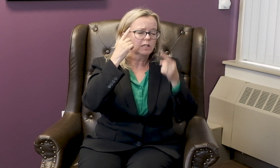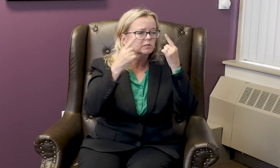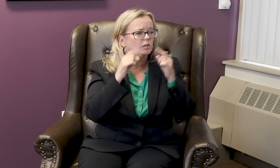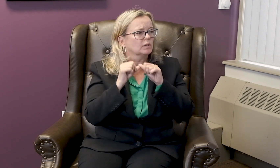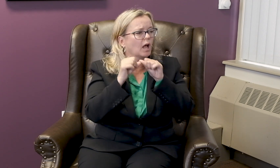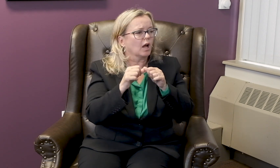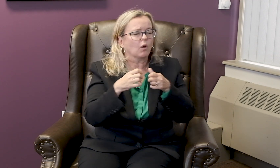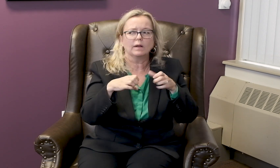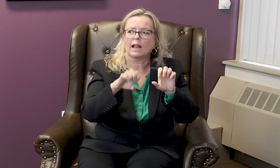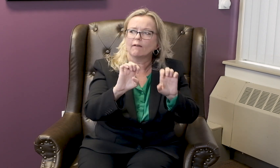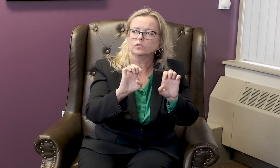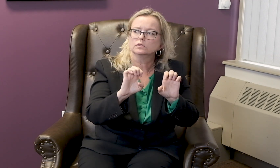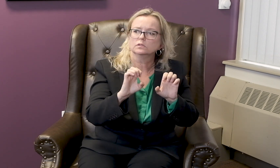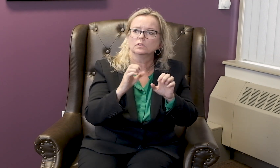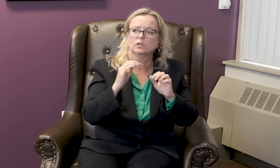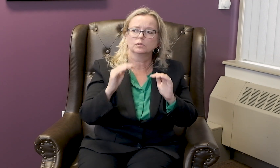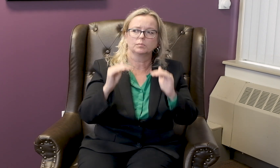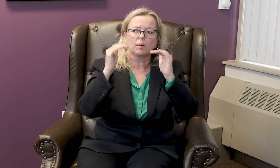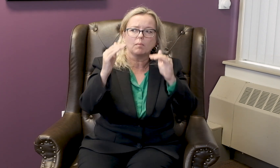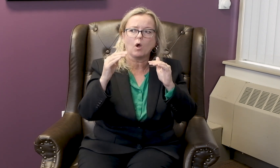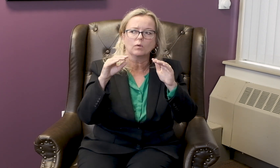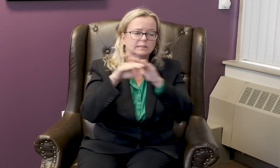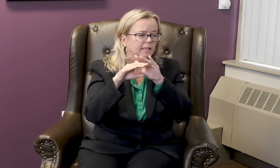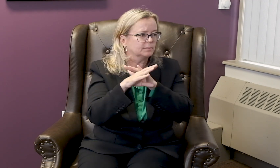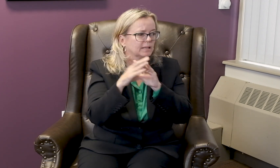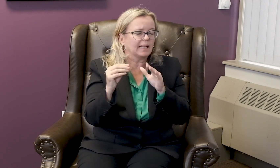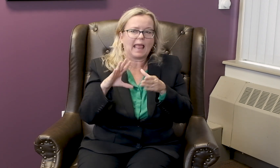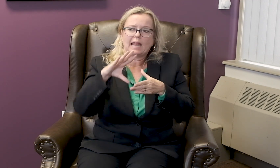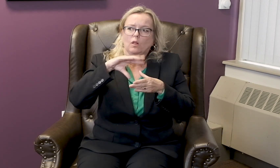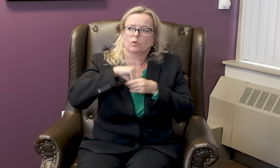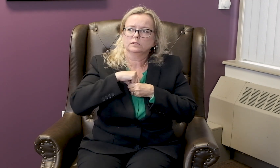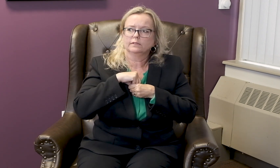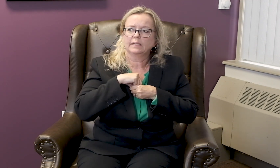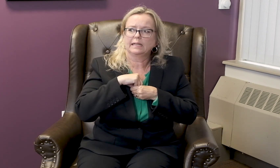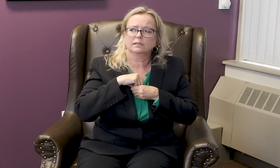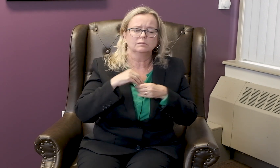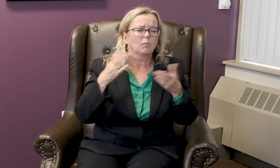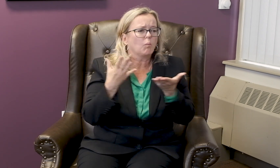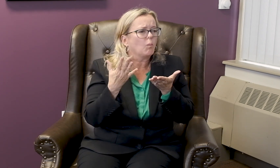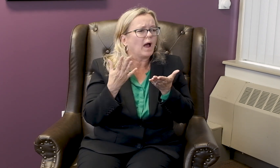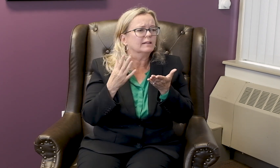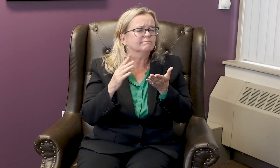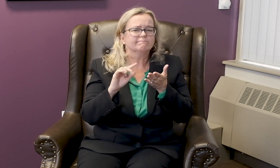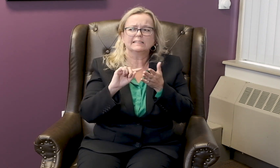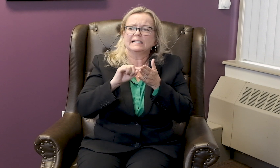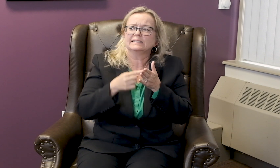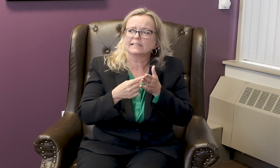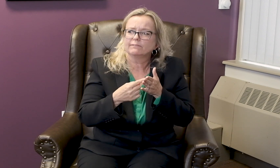Commissioner, considering the ongoing efforts to promote accessibility and inclusivity, what